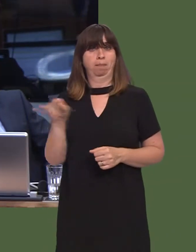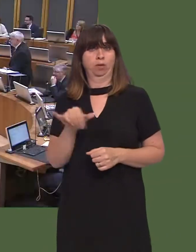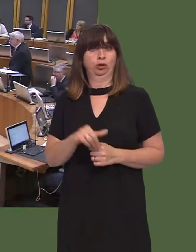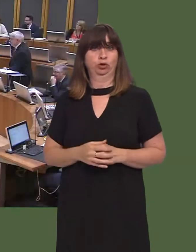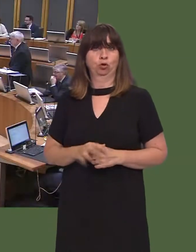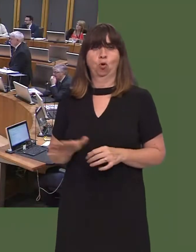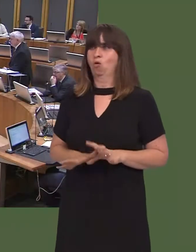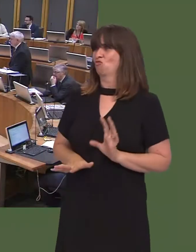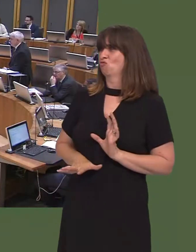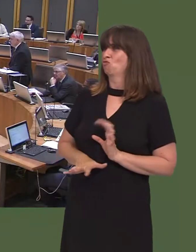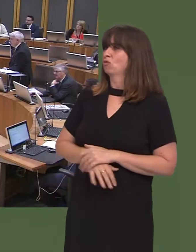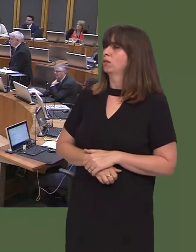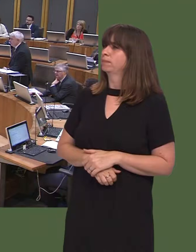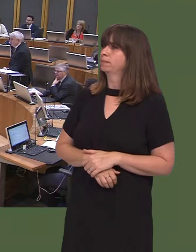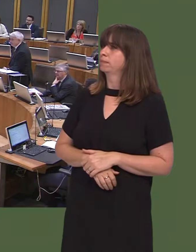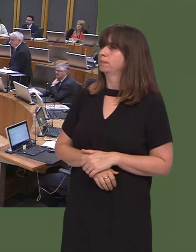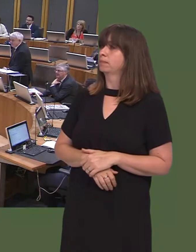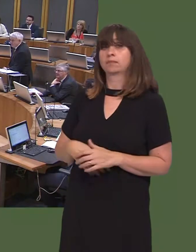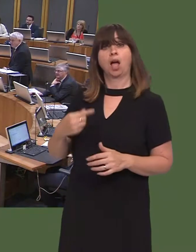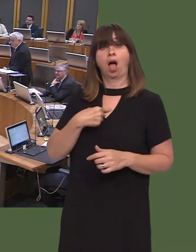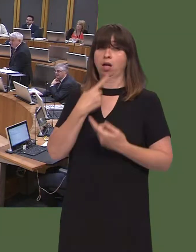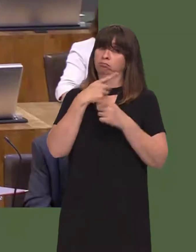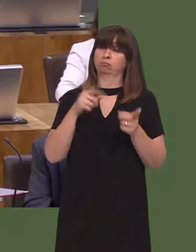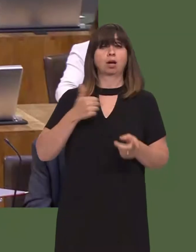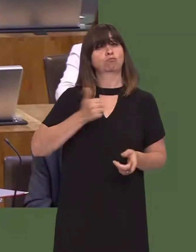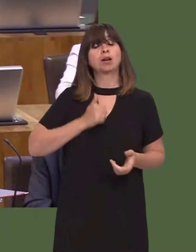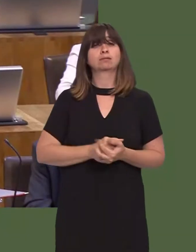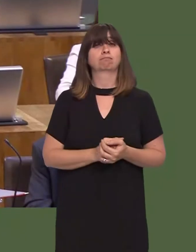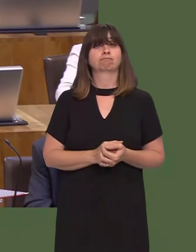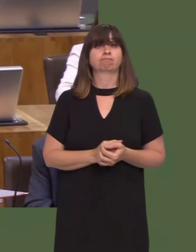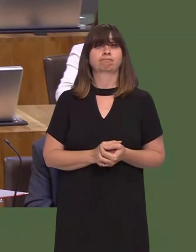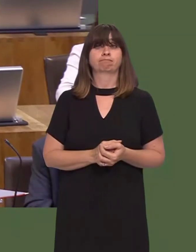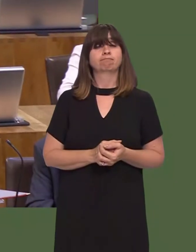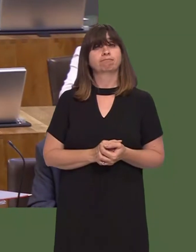lying? Carwyn Jones: What I said is correct. I stand